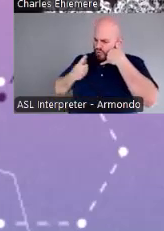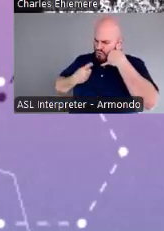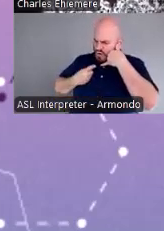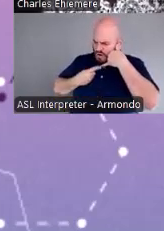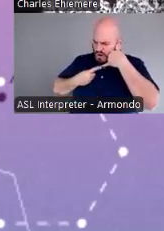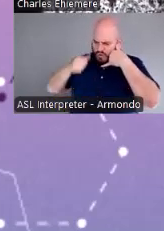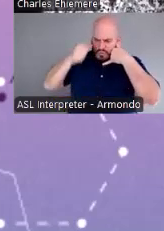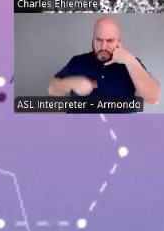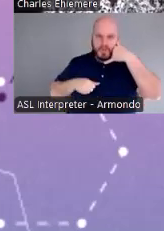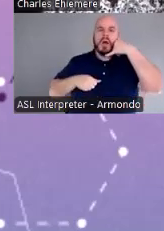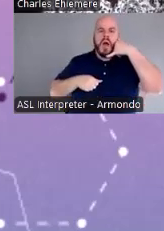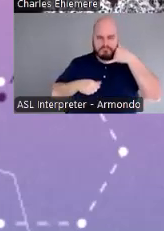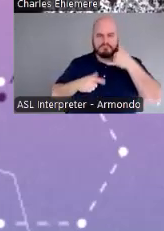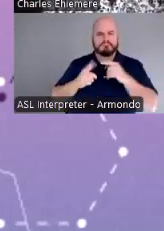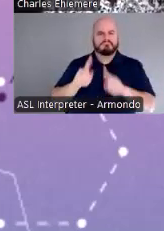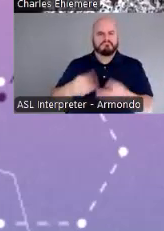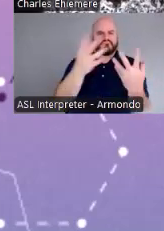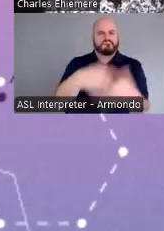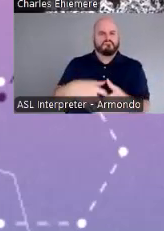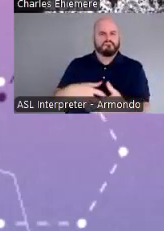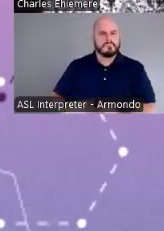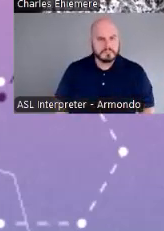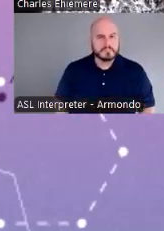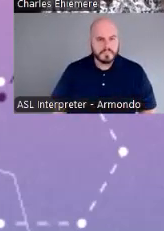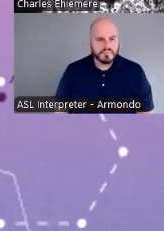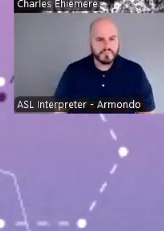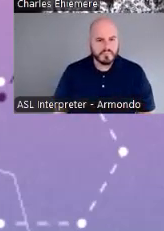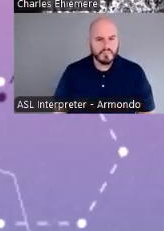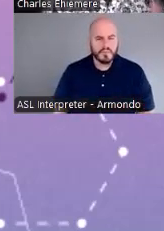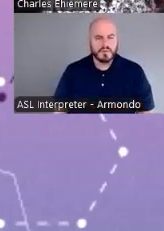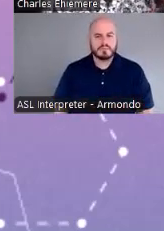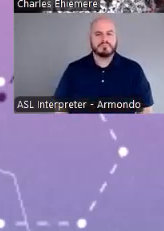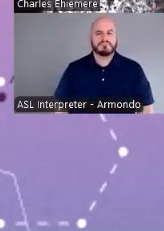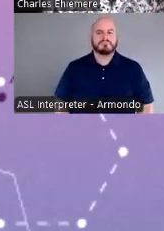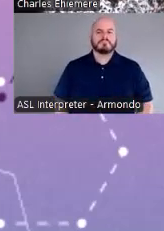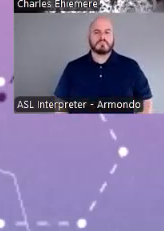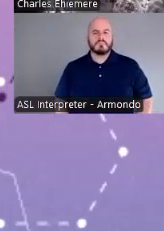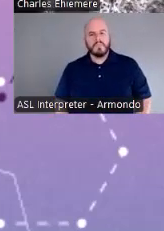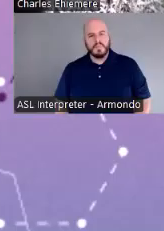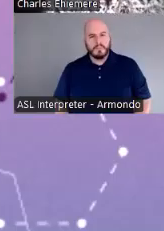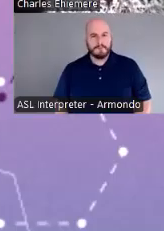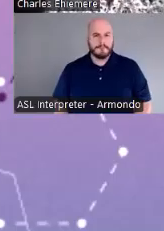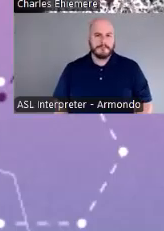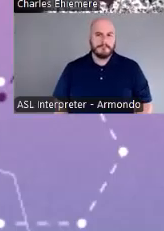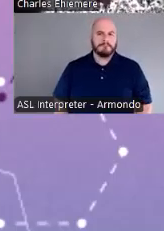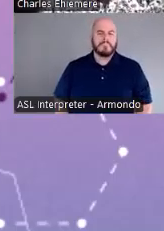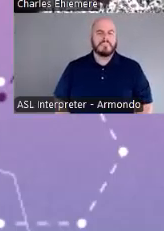in the morning. Remember to go with your hospital card seven hours to the time of the appointment.